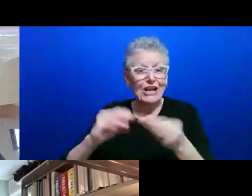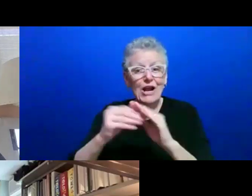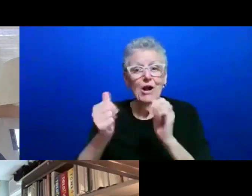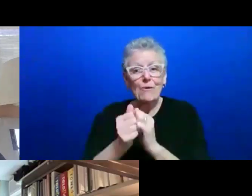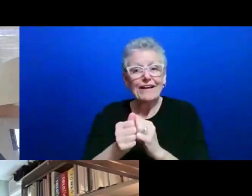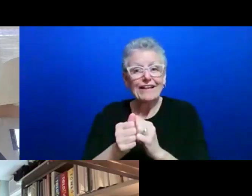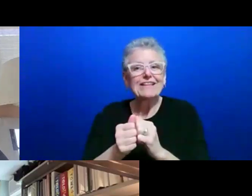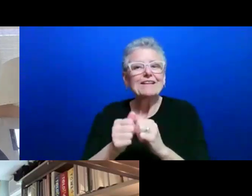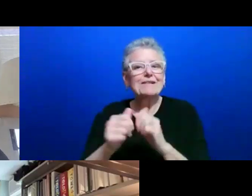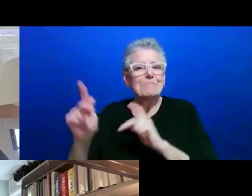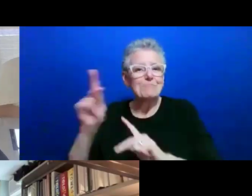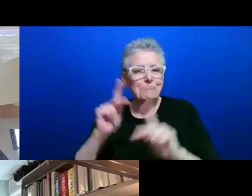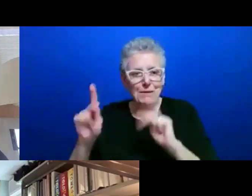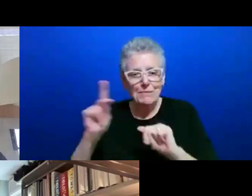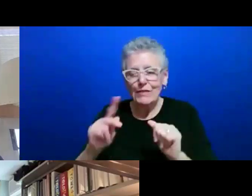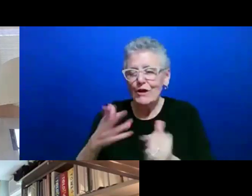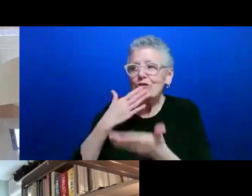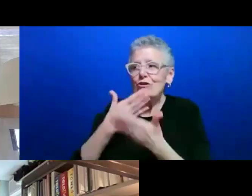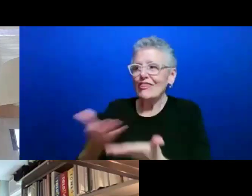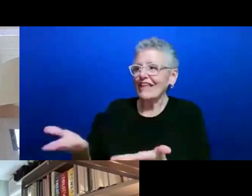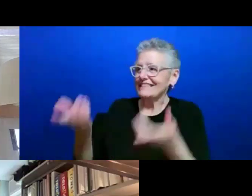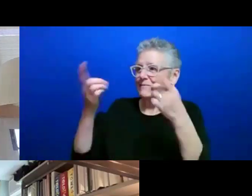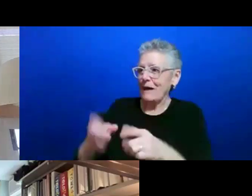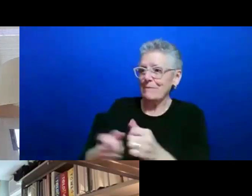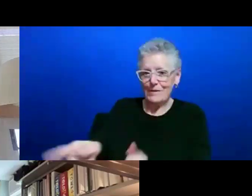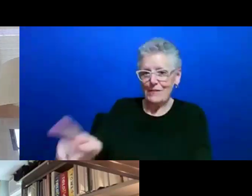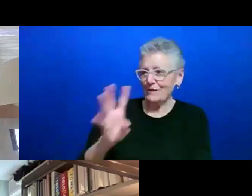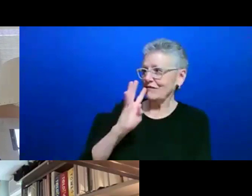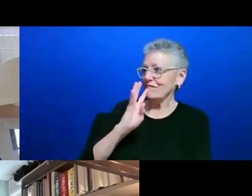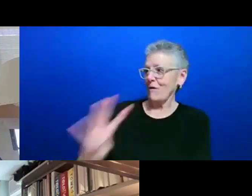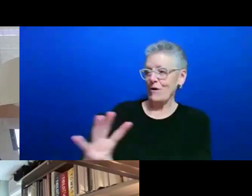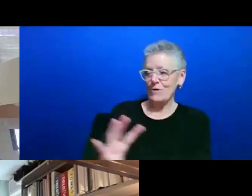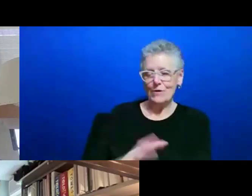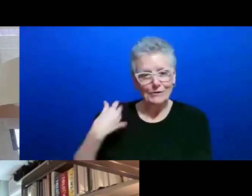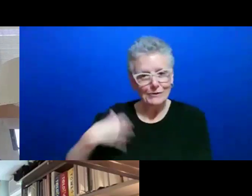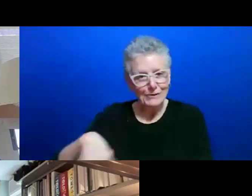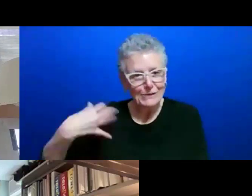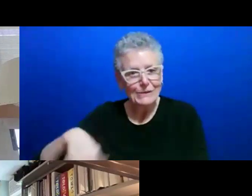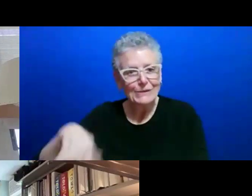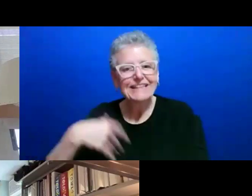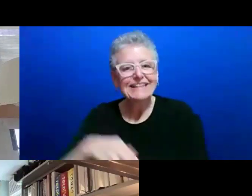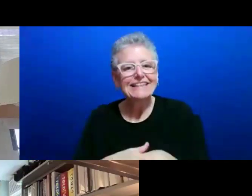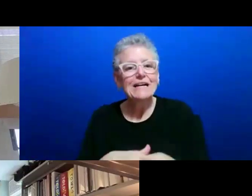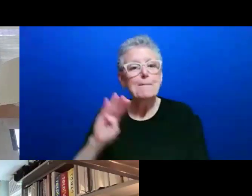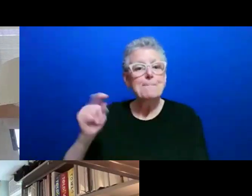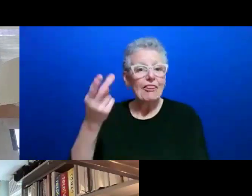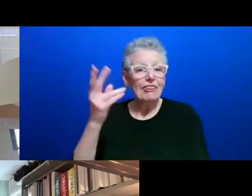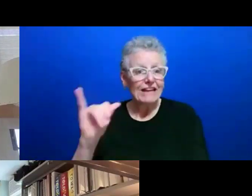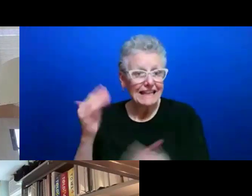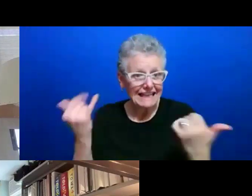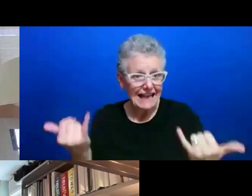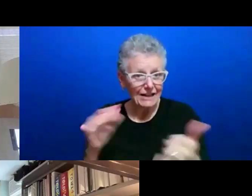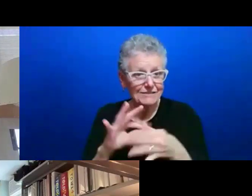that have happened with this four-year-old. BETHANY BLINSTRUB >> This is Bethany. I had a student